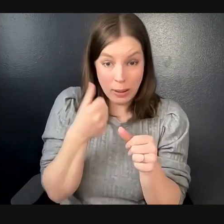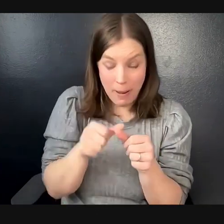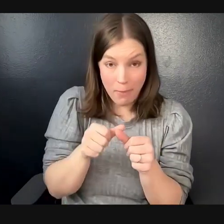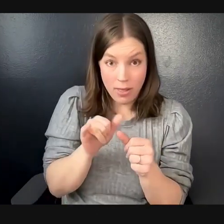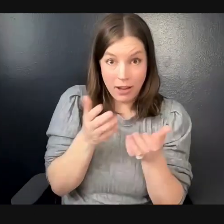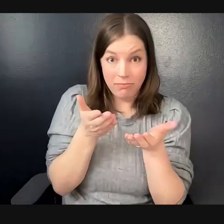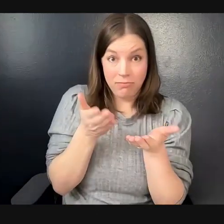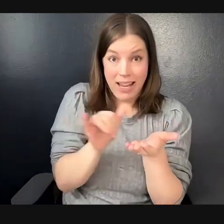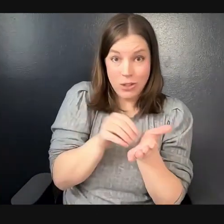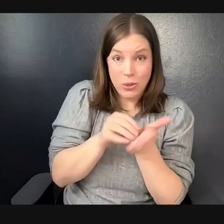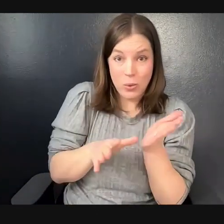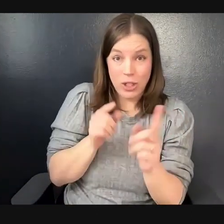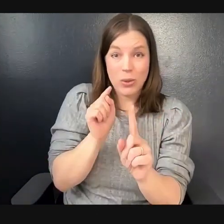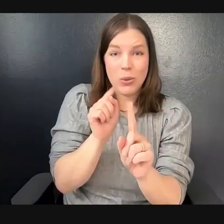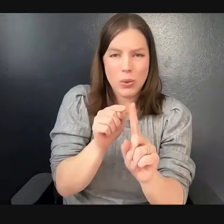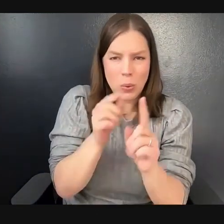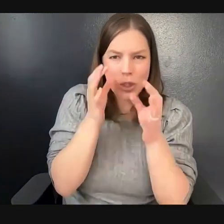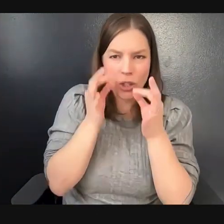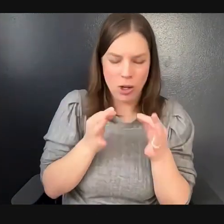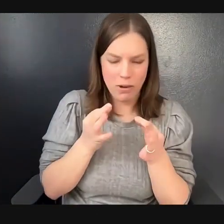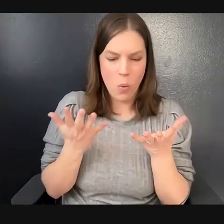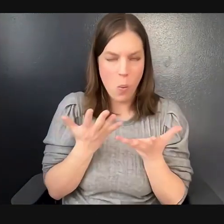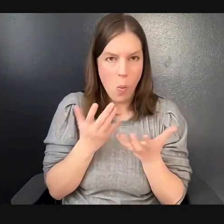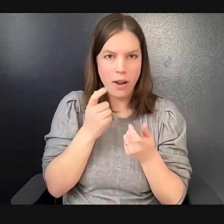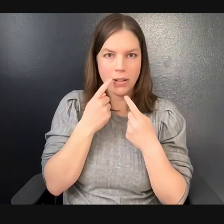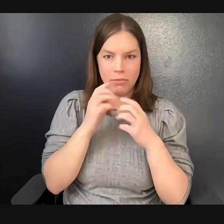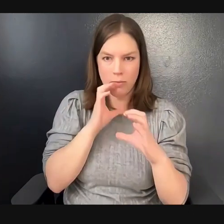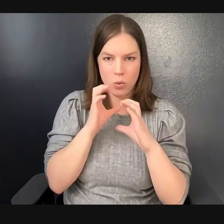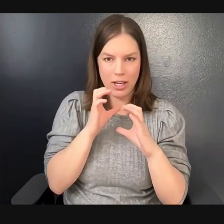Remember that as a student, you determine what communication is effective for you.